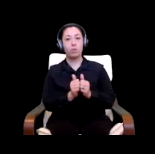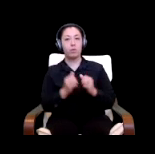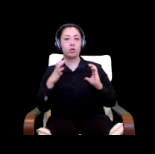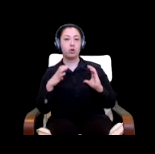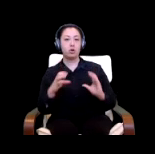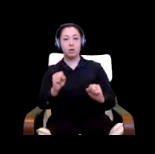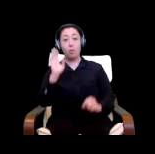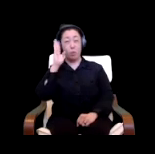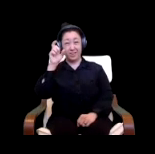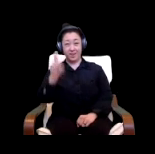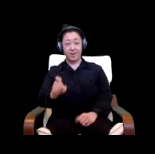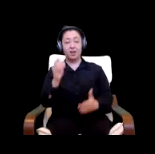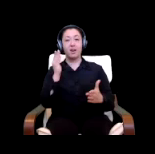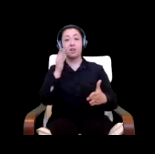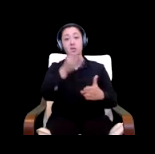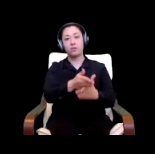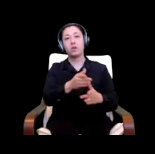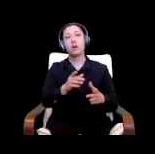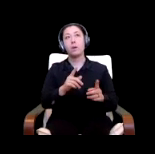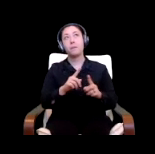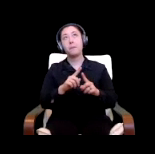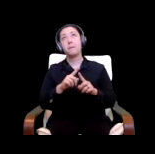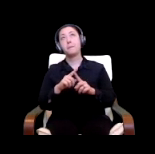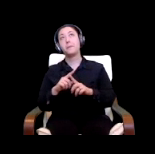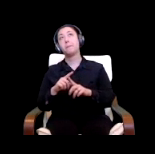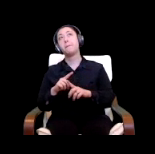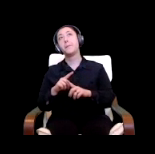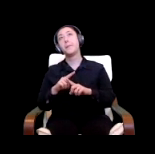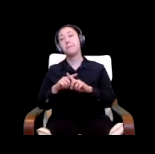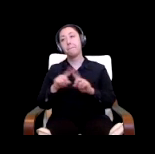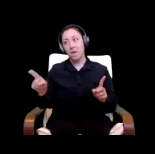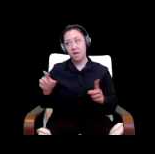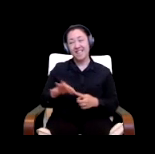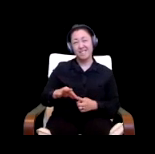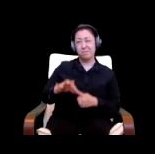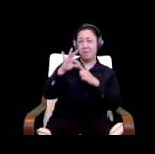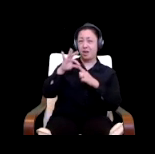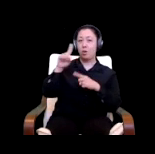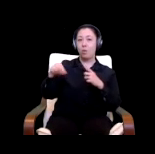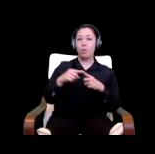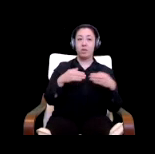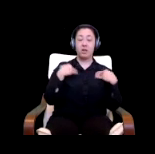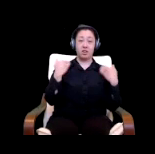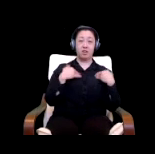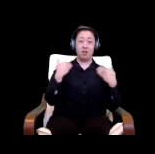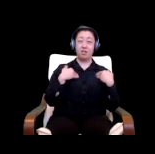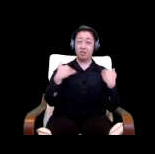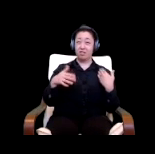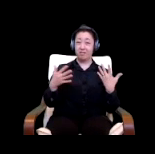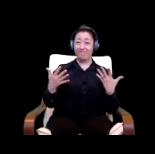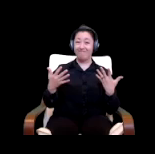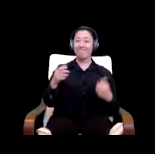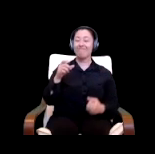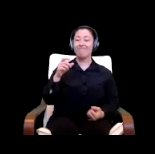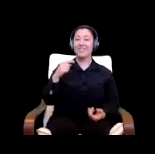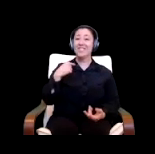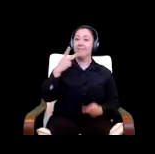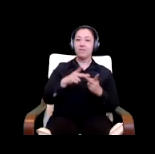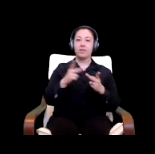they are in their younger elementary years I think it is so crucial for just providing